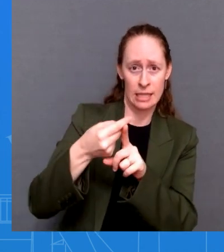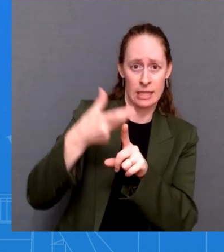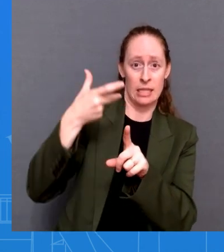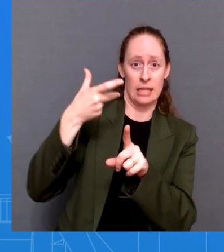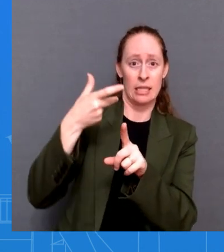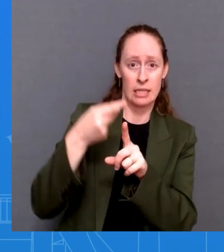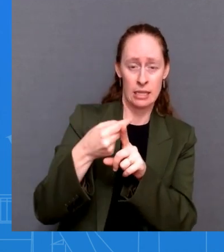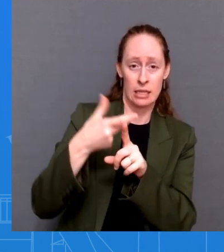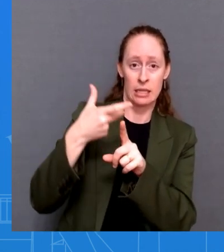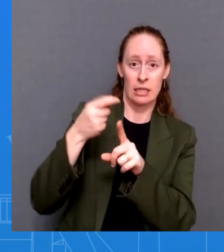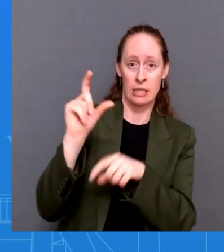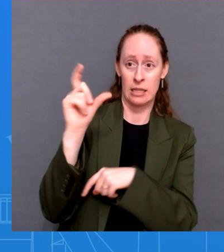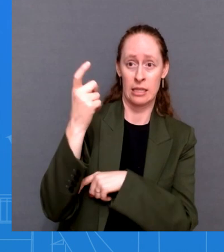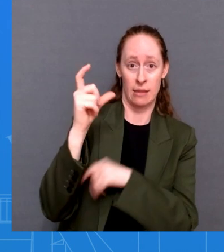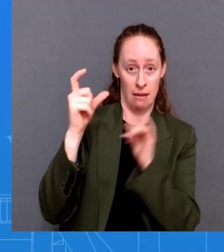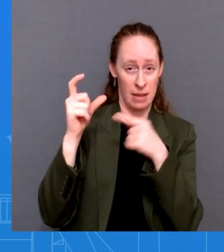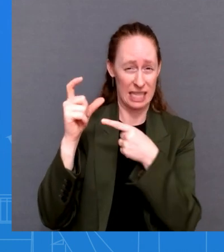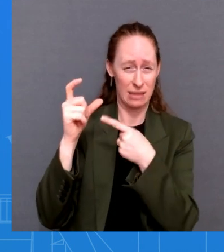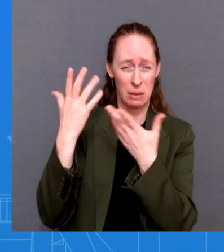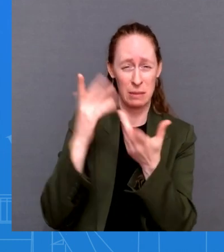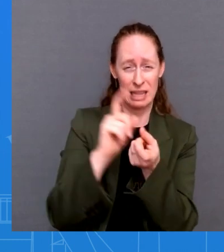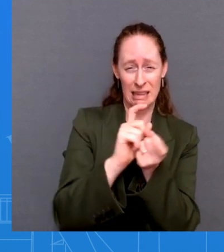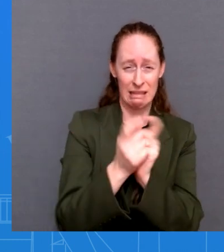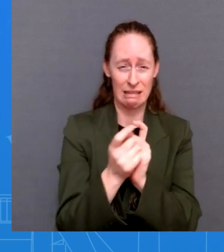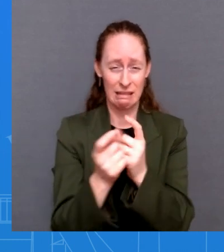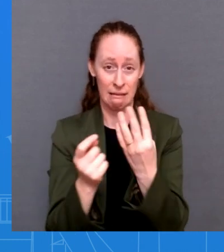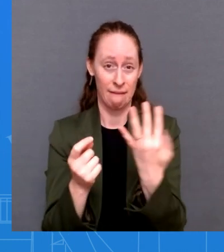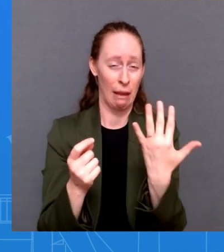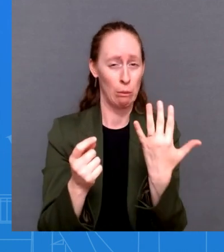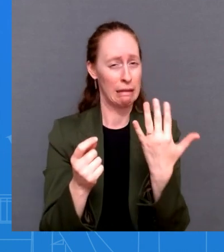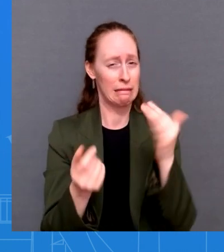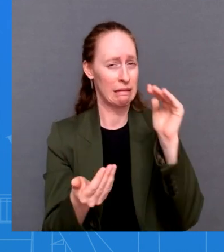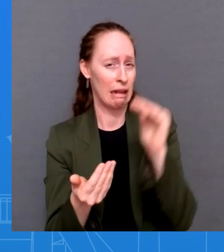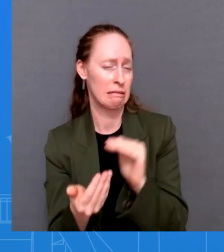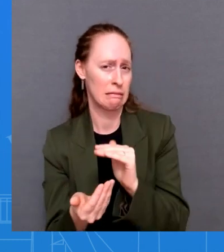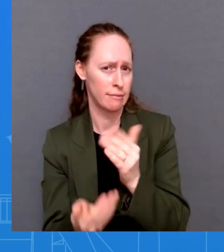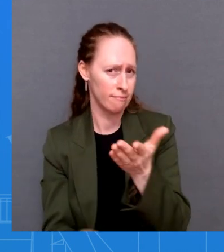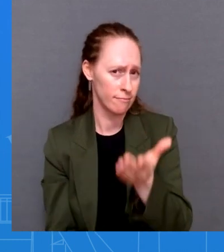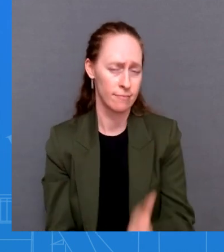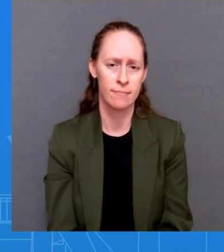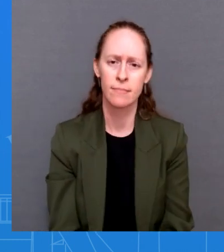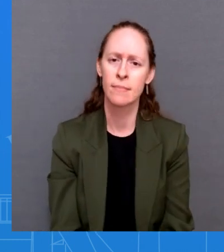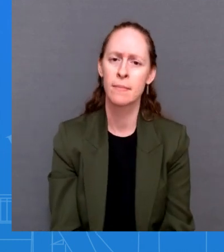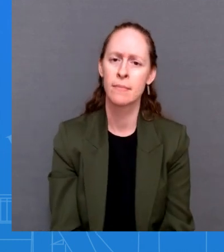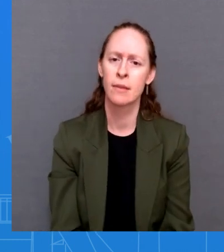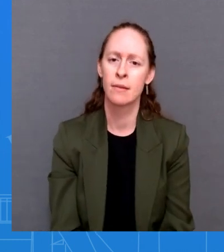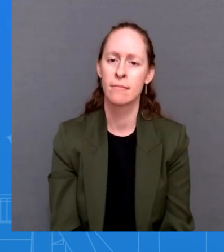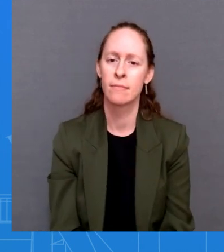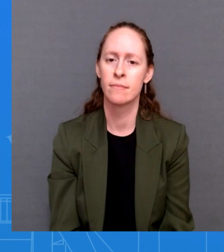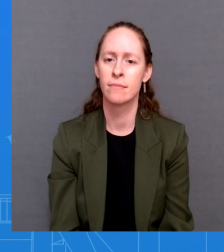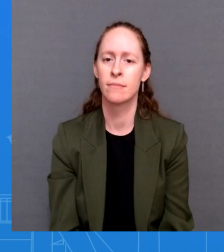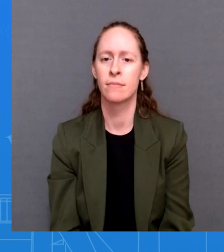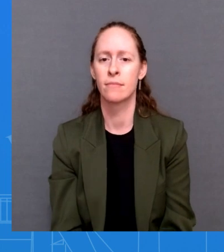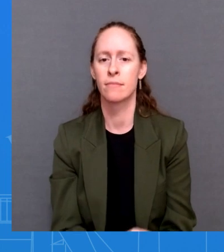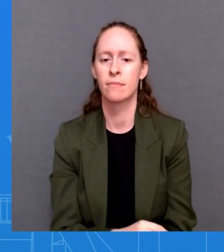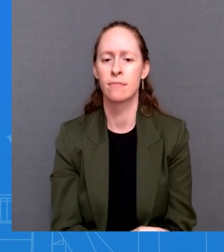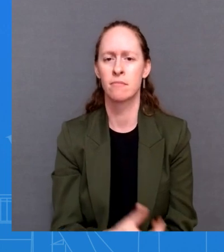So let me start with Dr. Walensky, and then we'll go to Dr. Daskalakis. Dr. Walensky: Yeah, great. Thank you for that question.